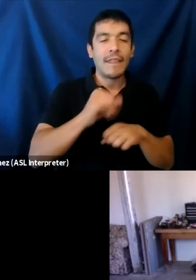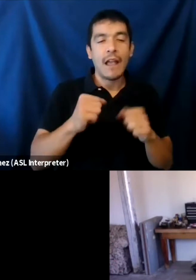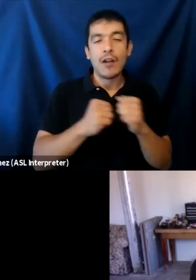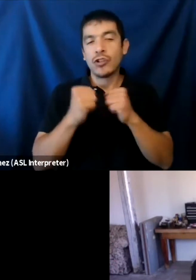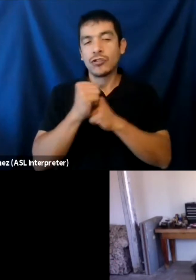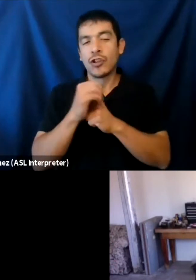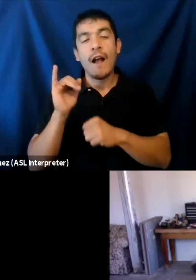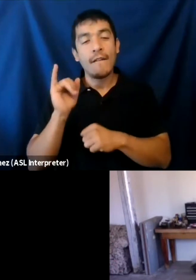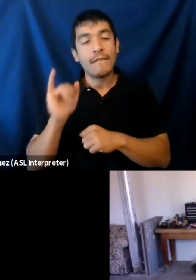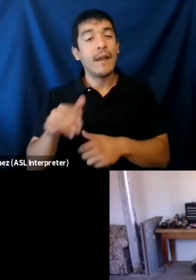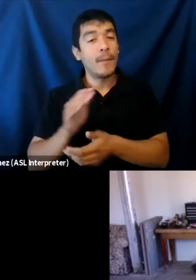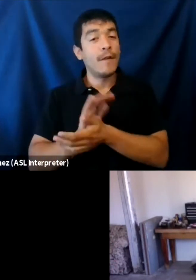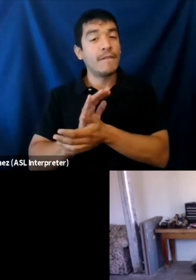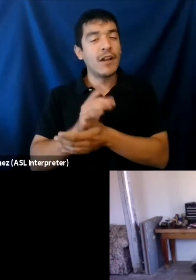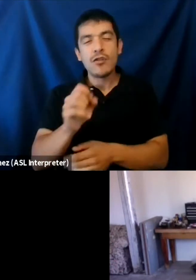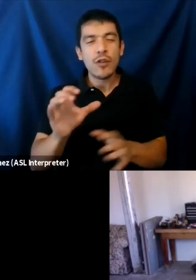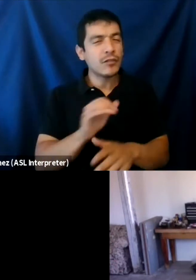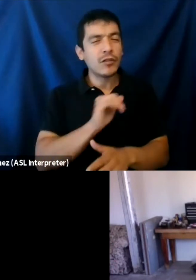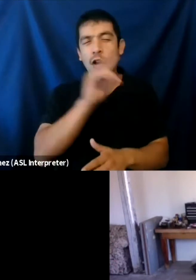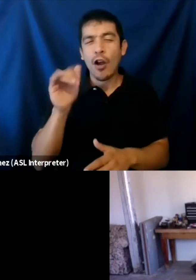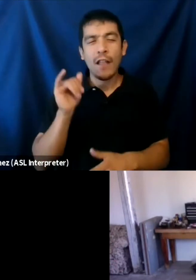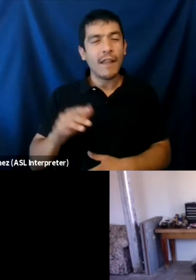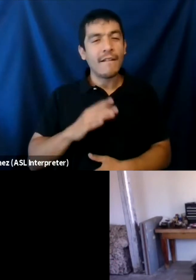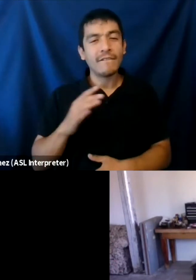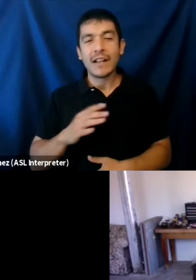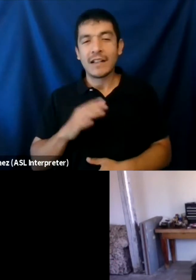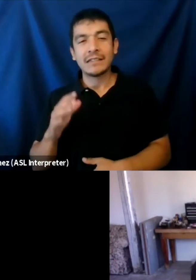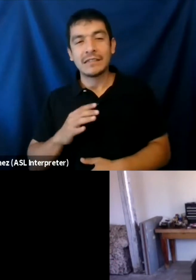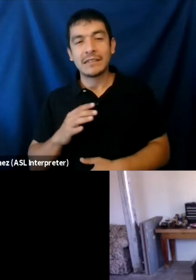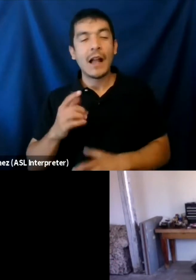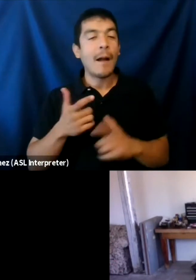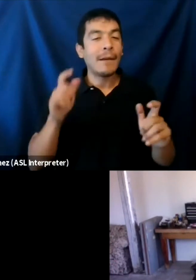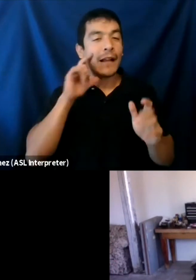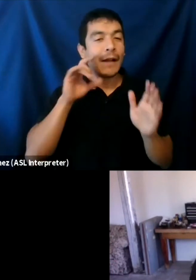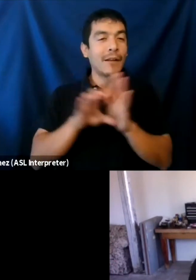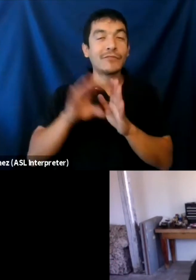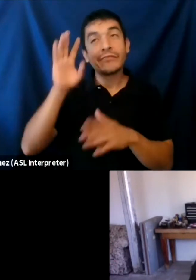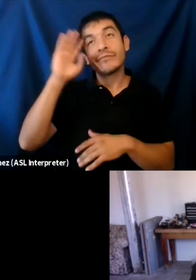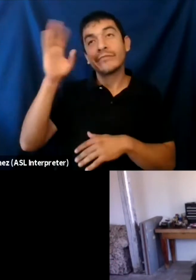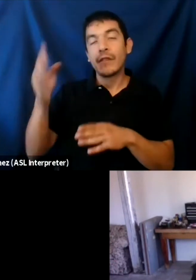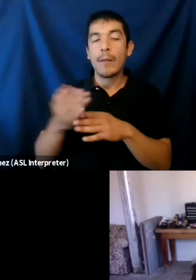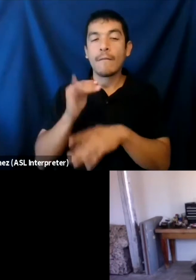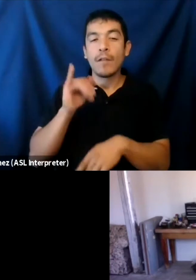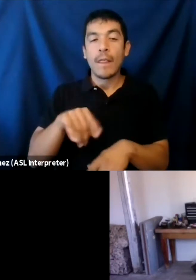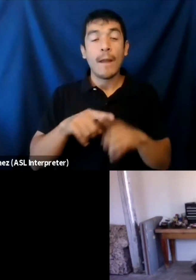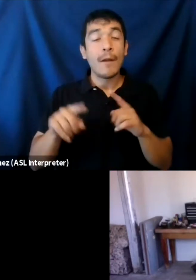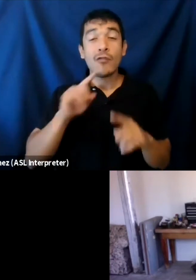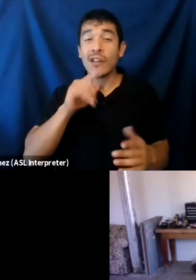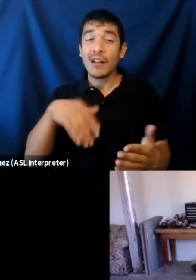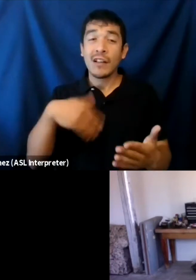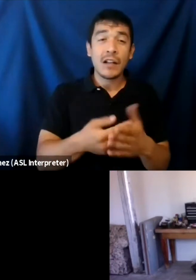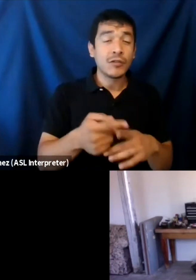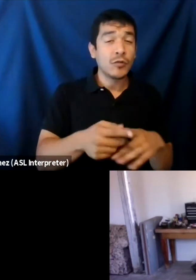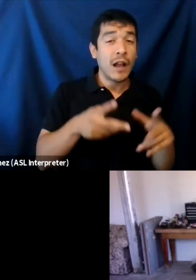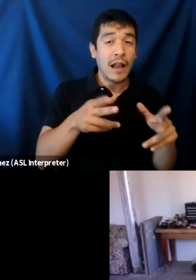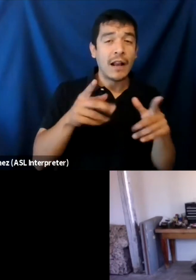So, you can do all that sort of fancy big picture stuff beforehand, but it's not until you really get to the edit that you figured out what it is.